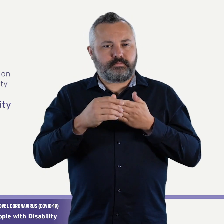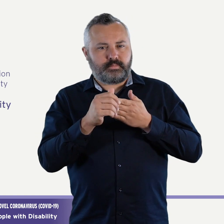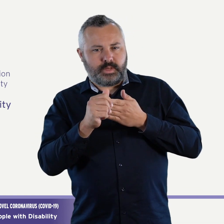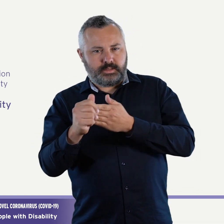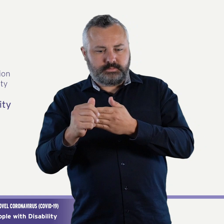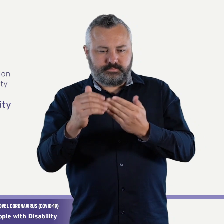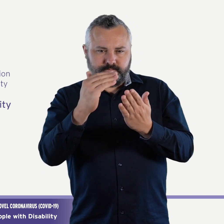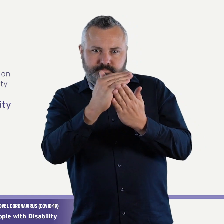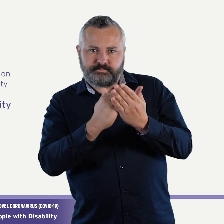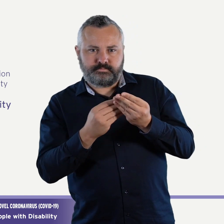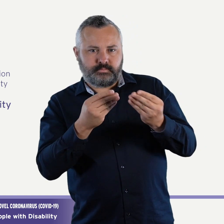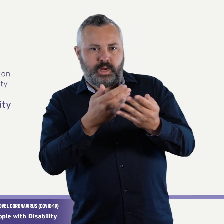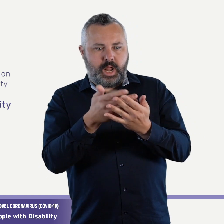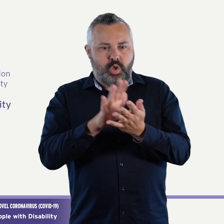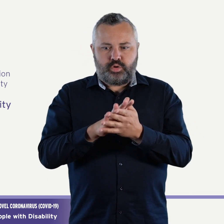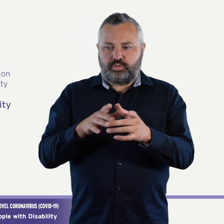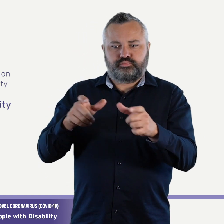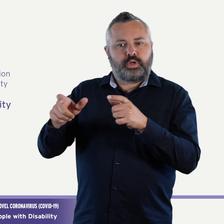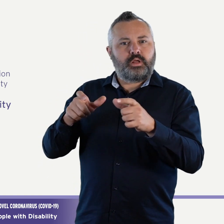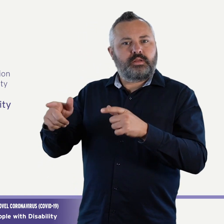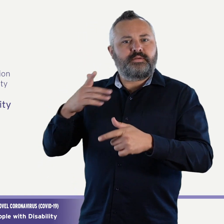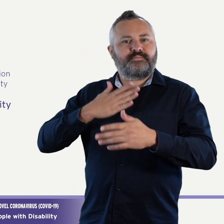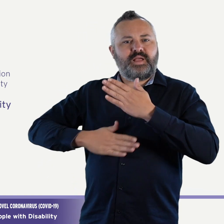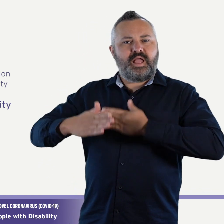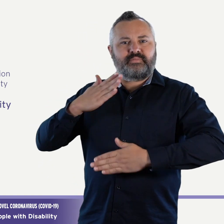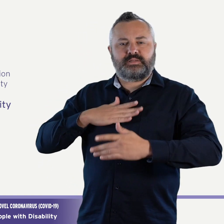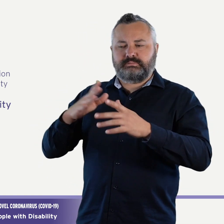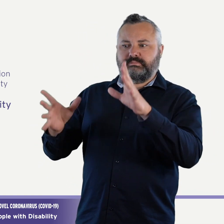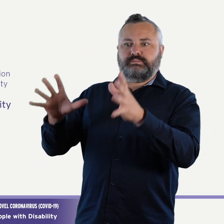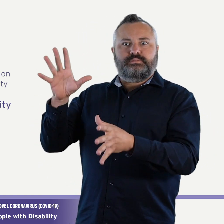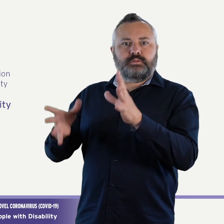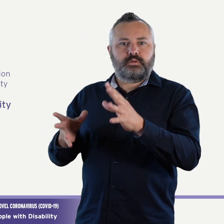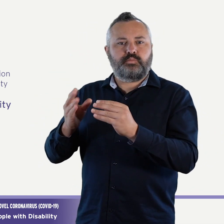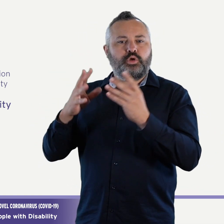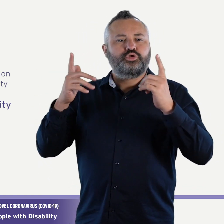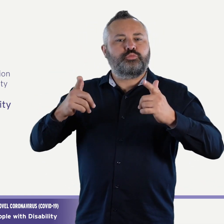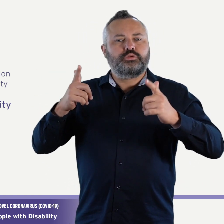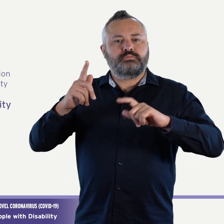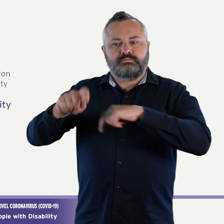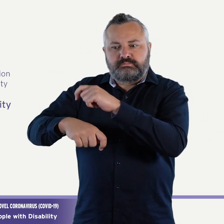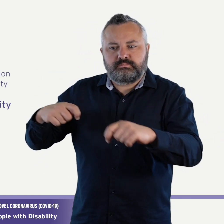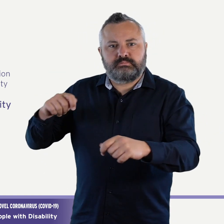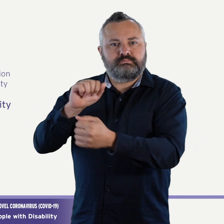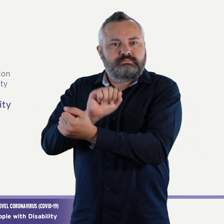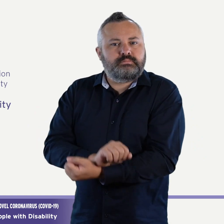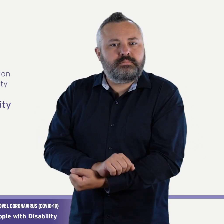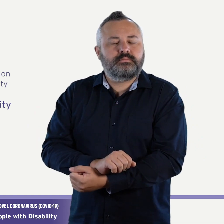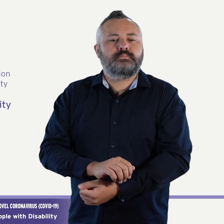Guidance on behaviour support strategies and minimisation of restrictive practices.